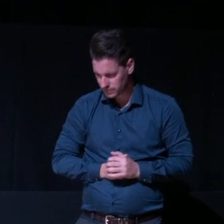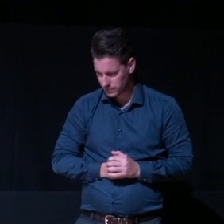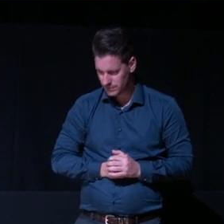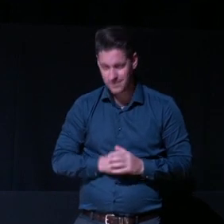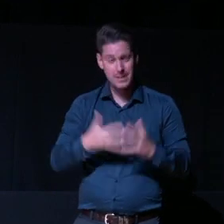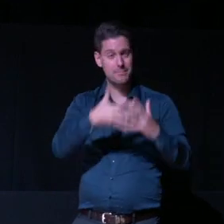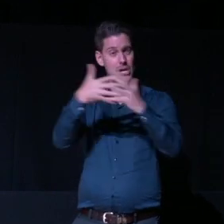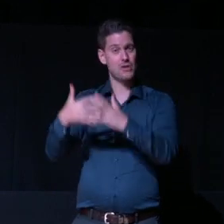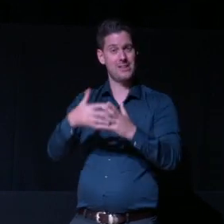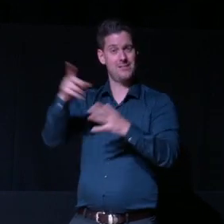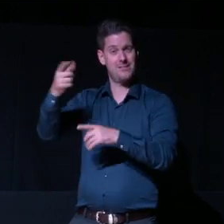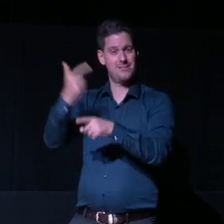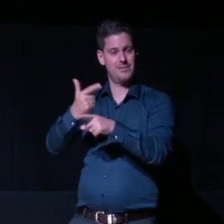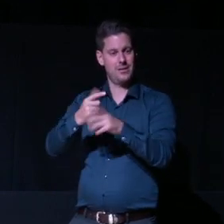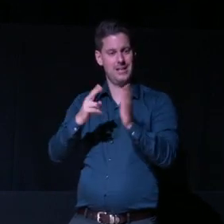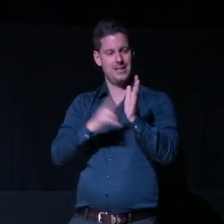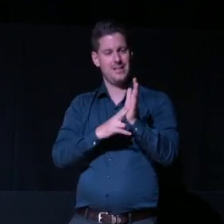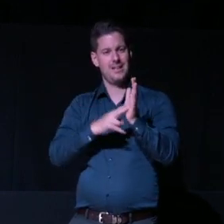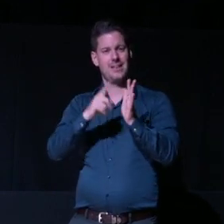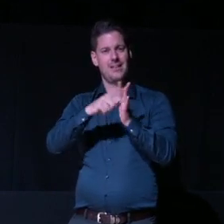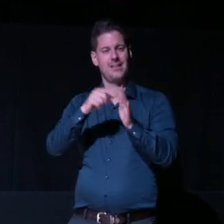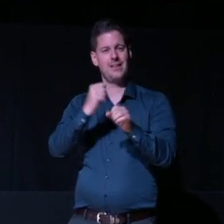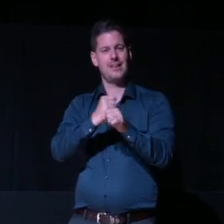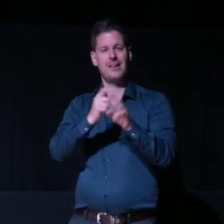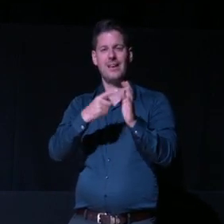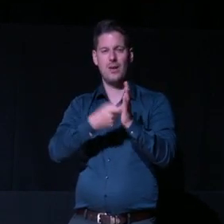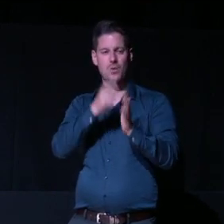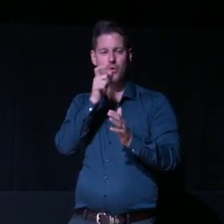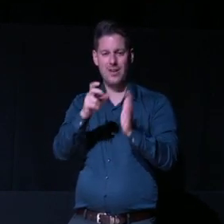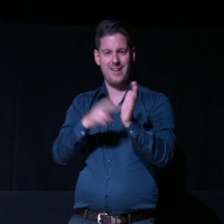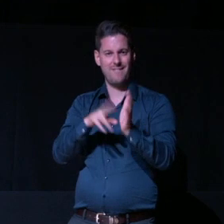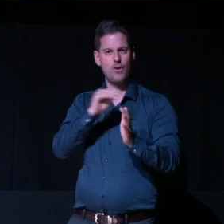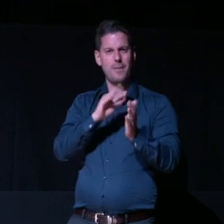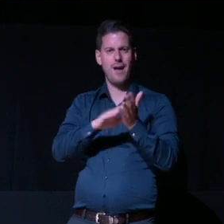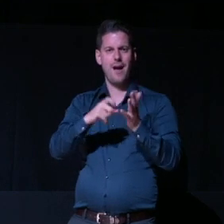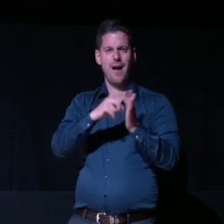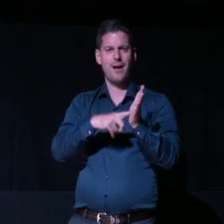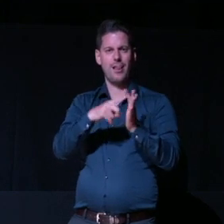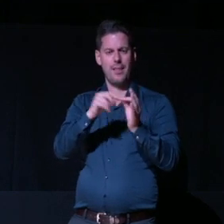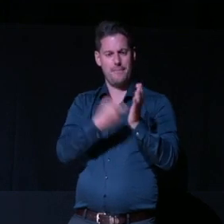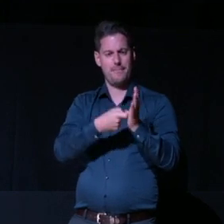about taking the N word out of Huckleberry Finn and there's there's an argument to be made for